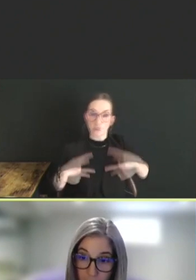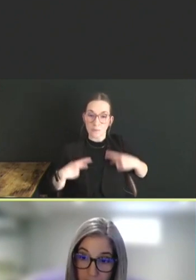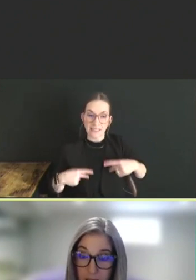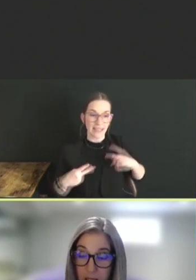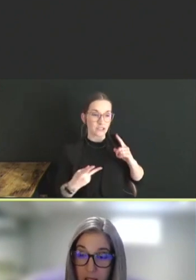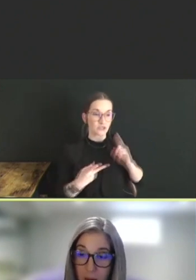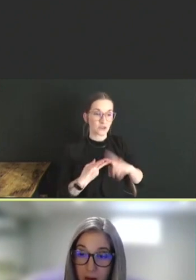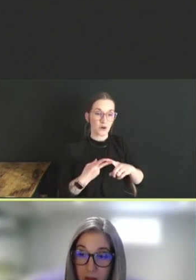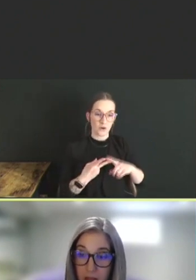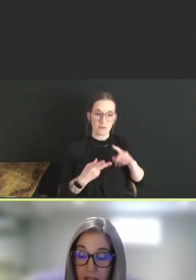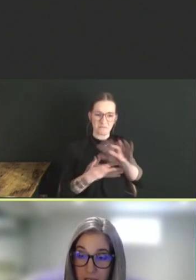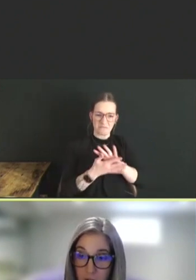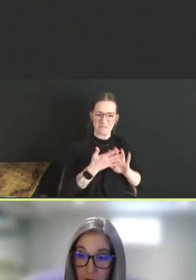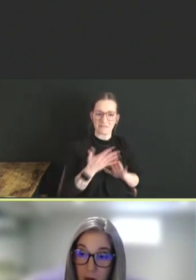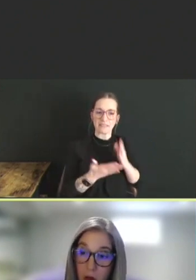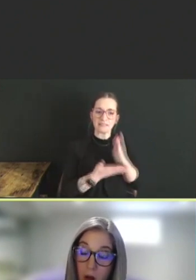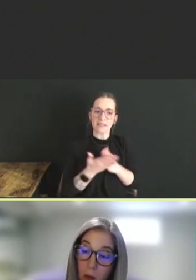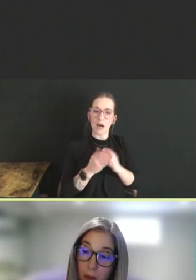written in as part of the statute.